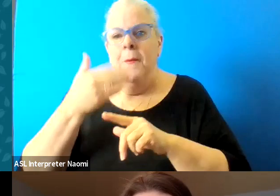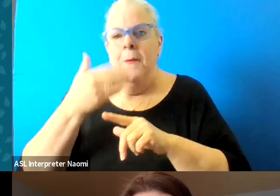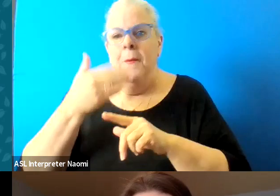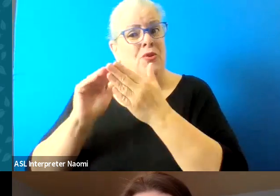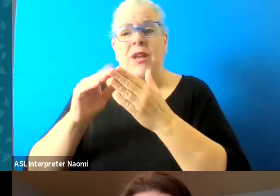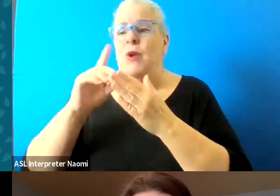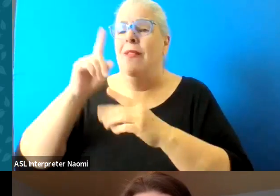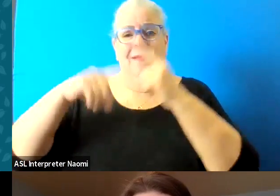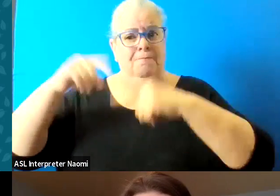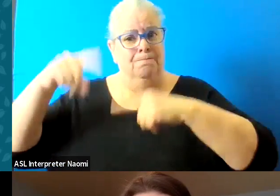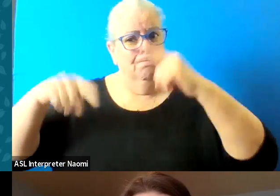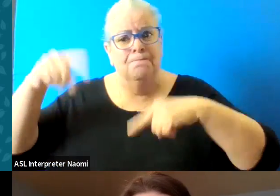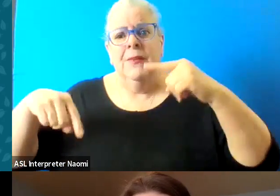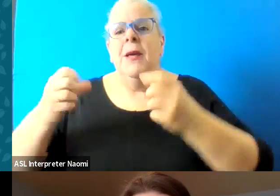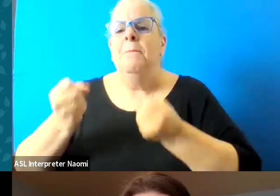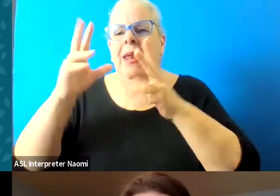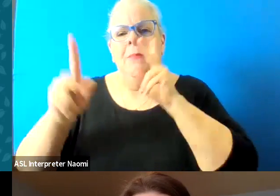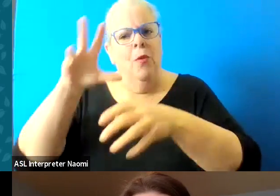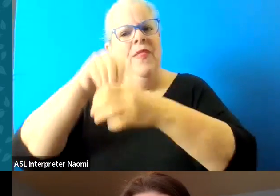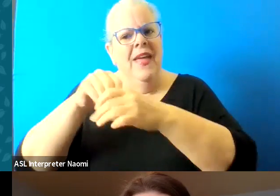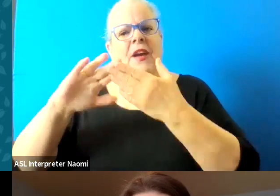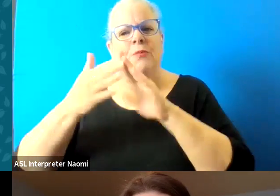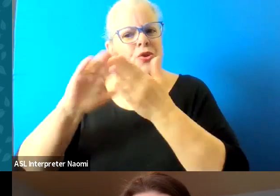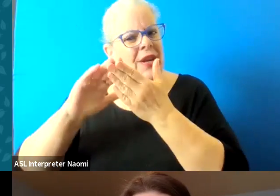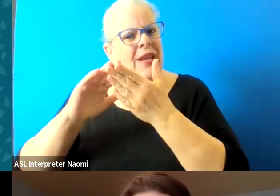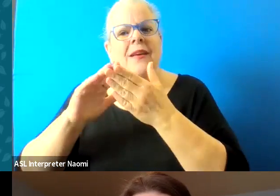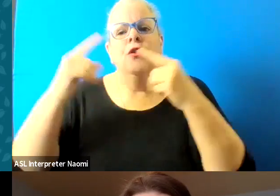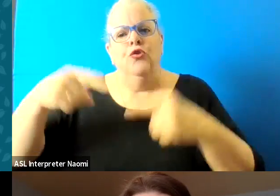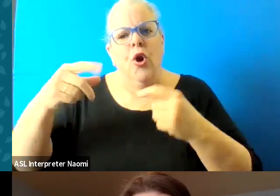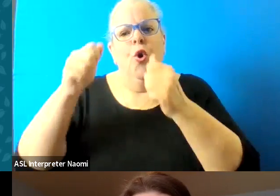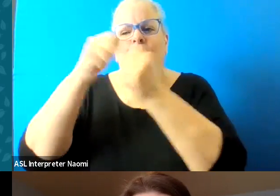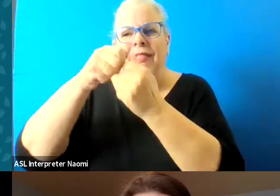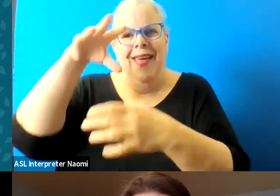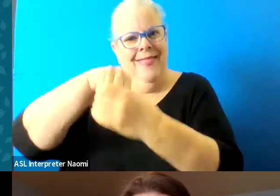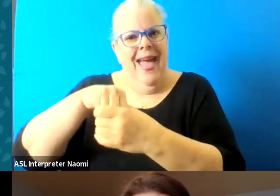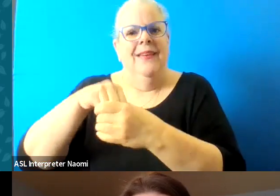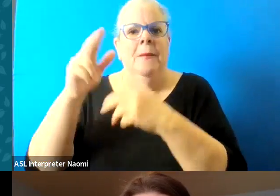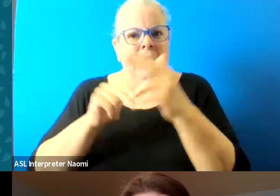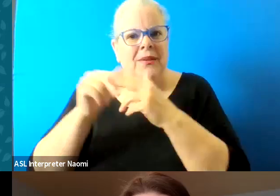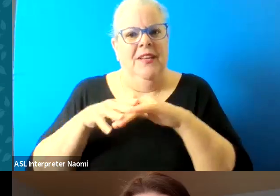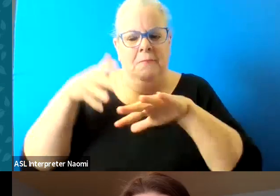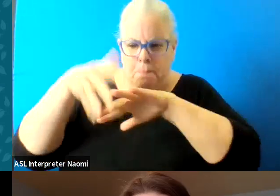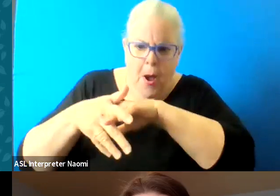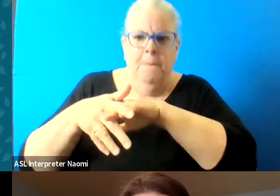that really do struggle with our built infrastructure. And then also with public transportation.